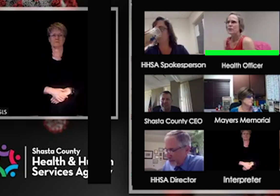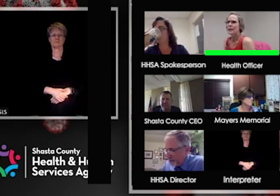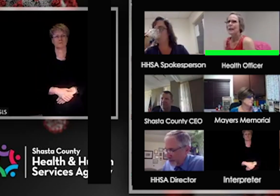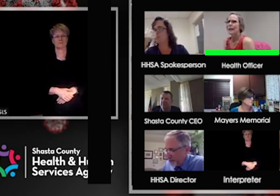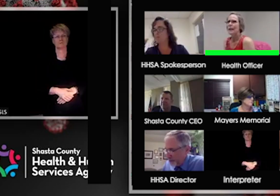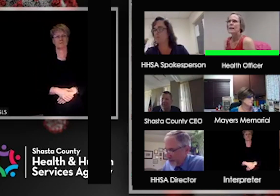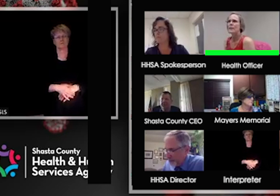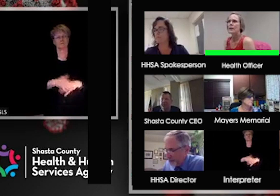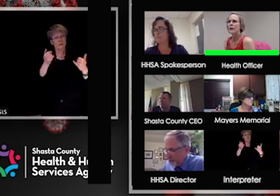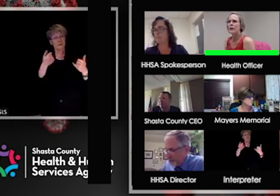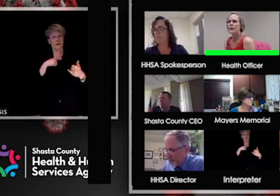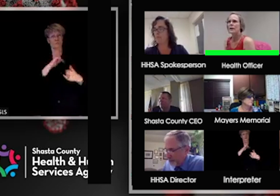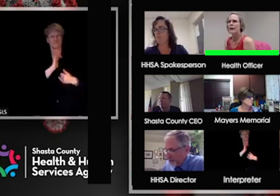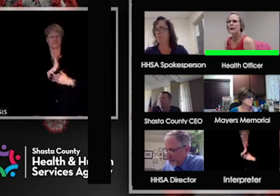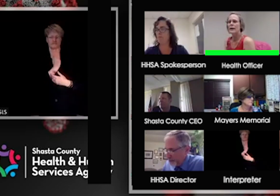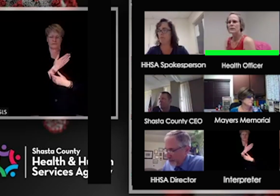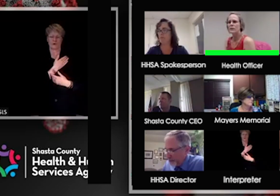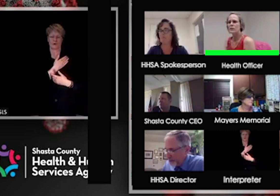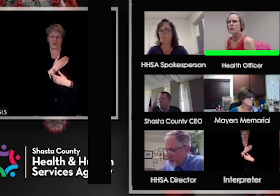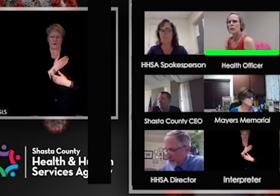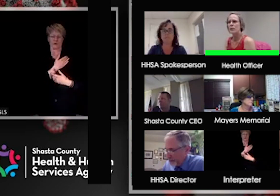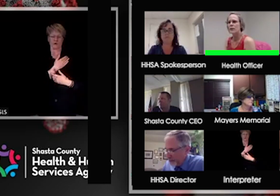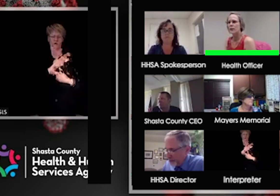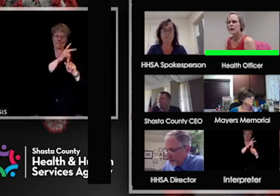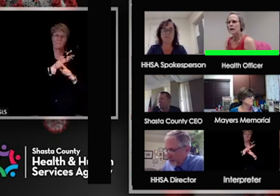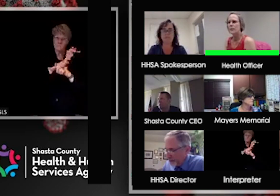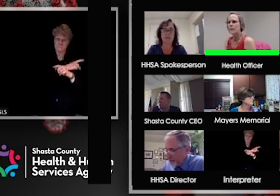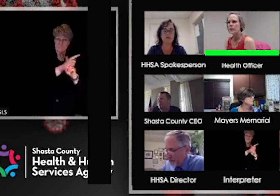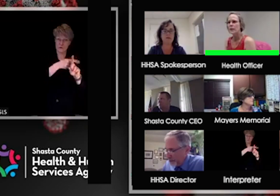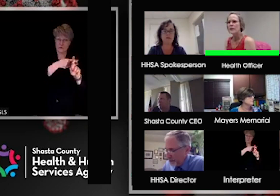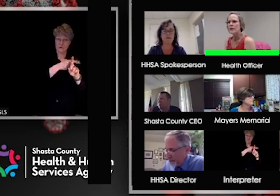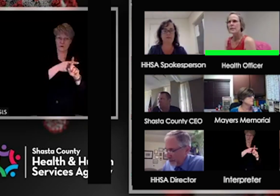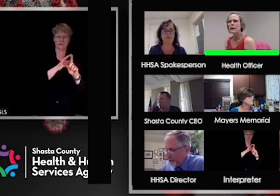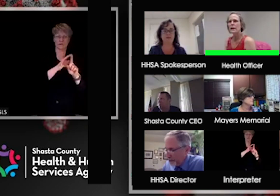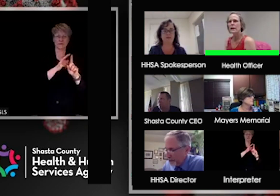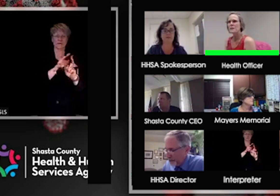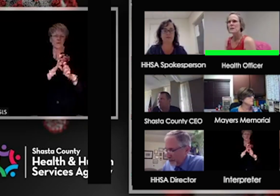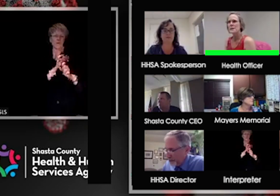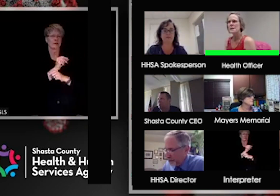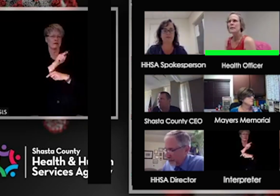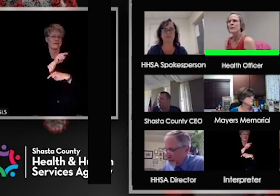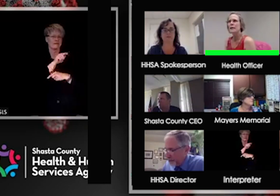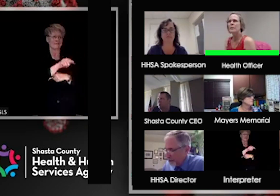contact tracing that I wanted to highlight had to do with small gatherings. Luckily,